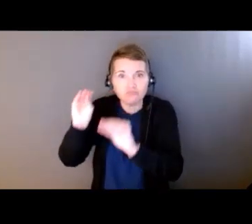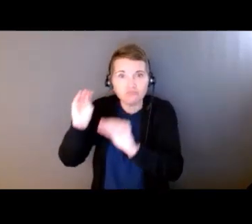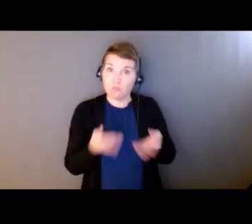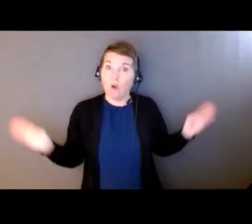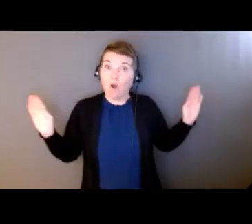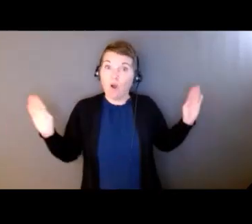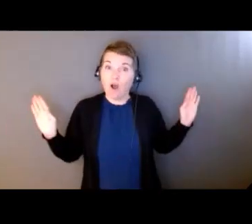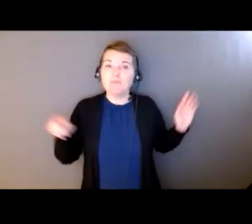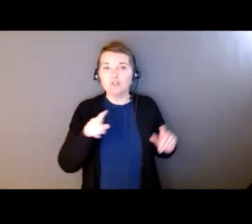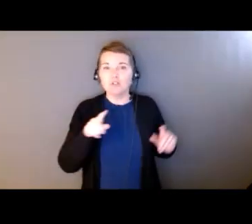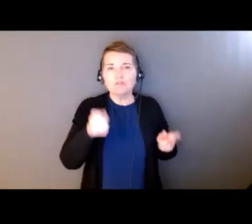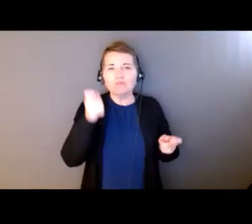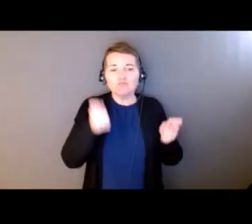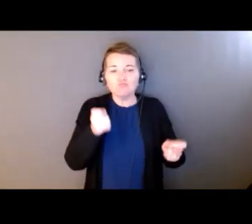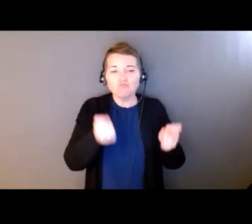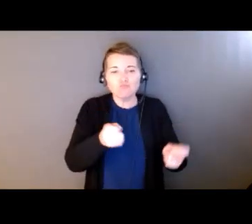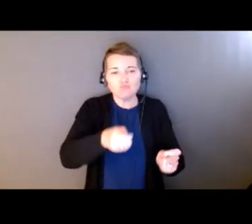response based the applicant's needs.